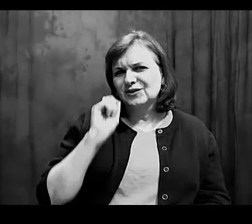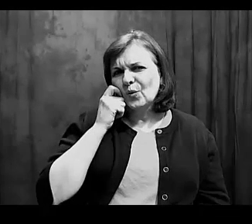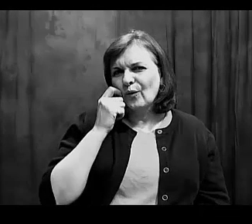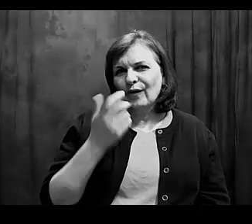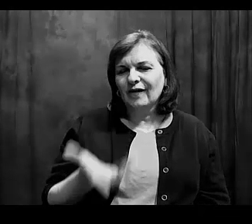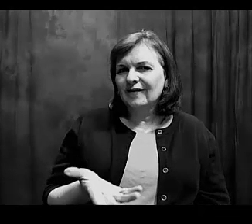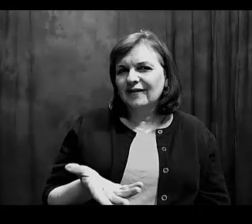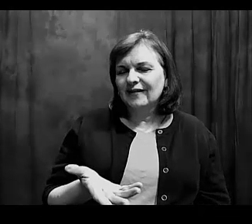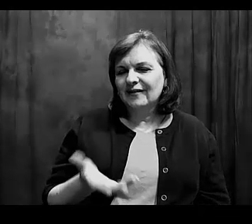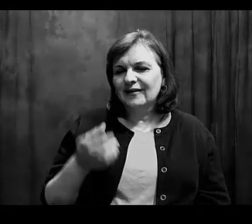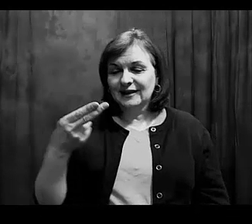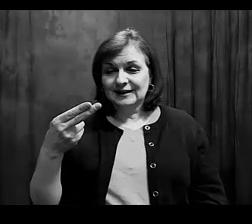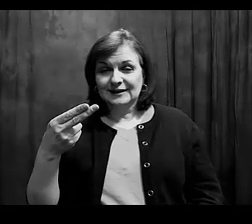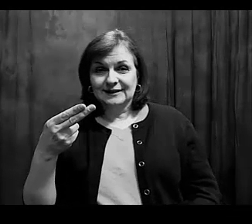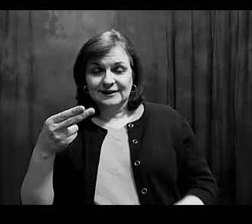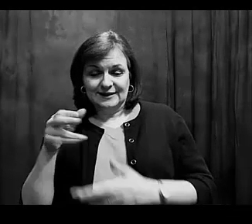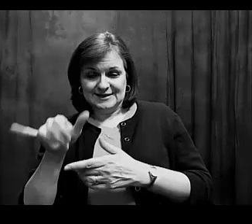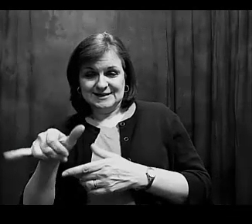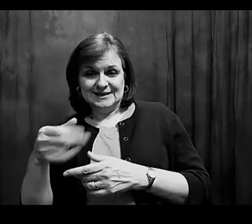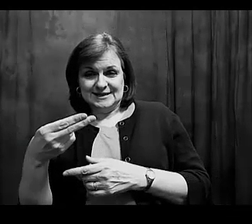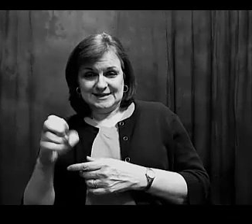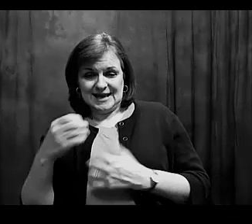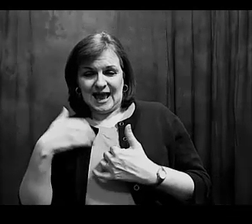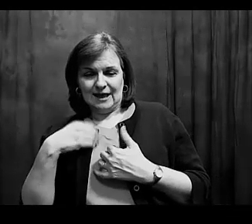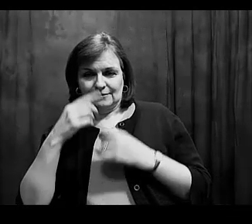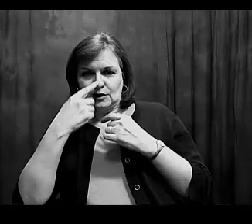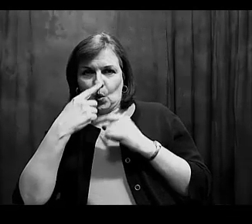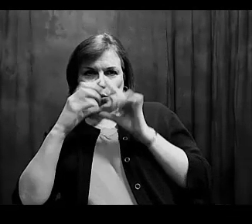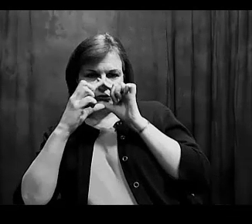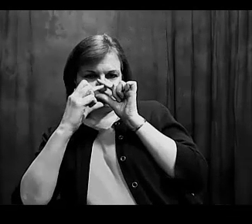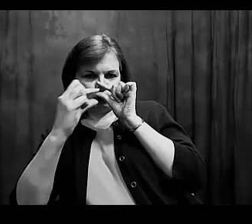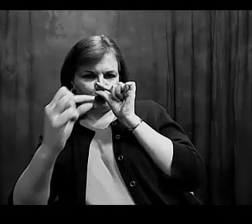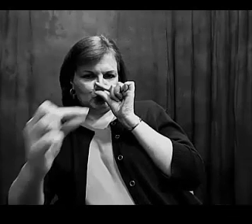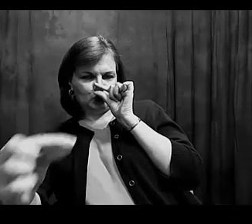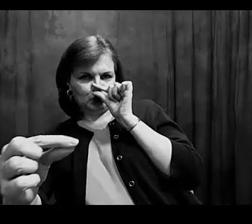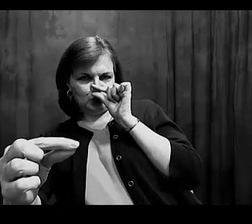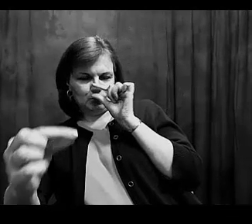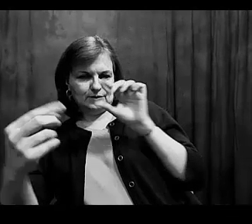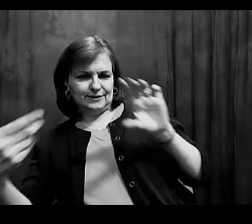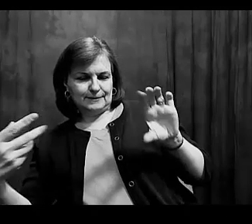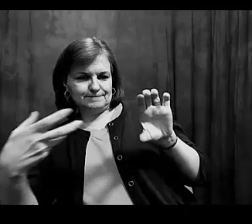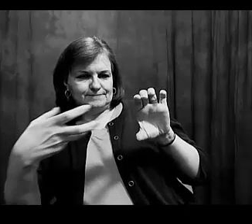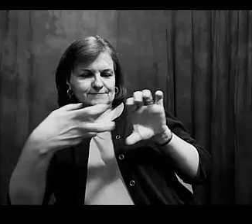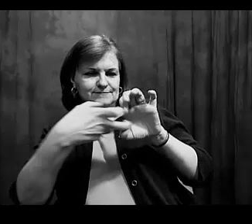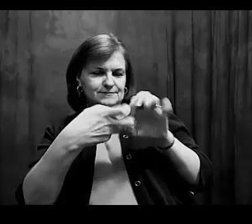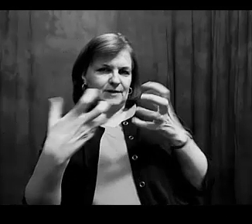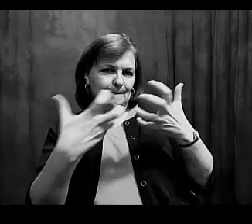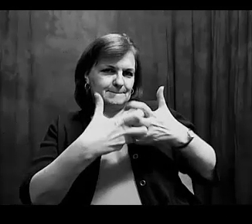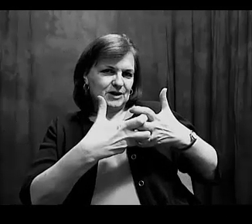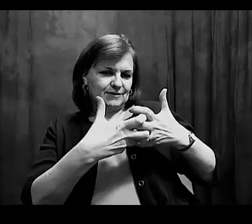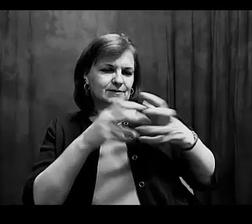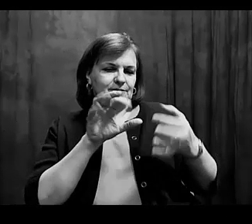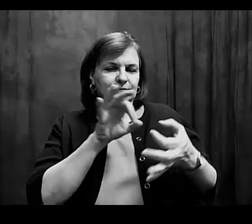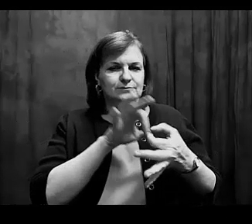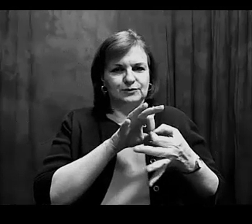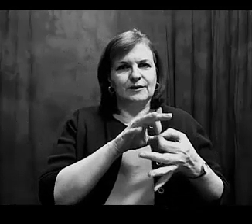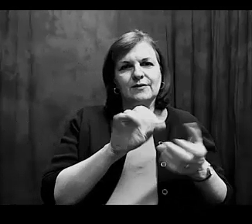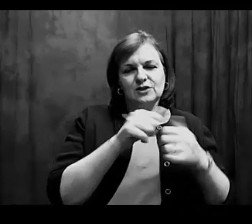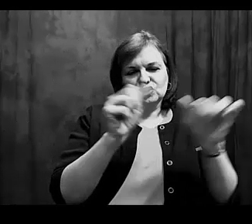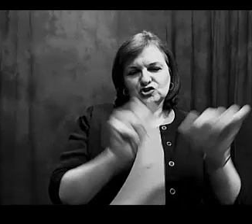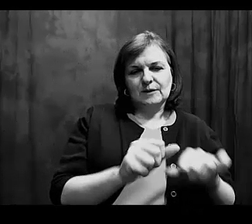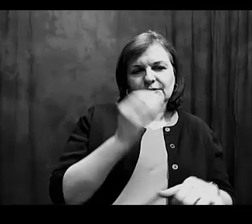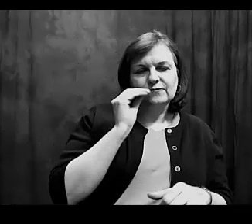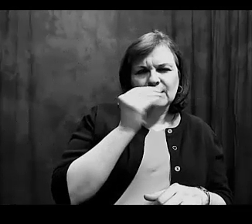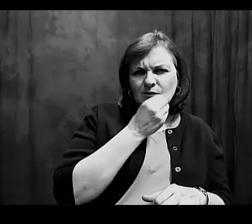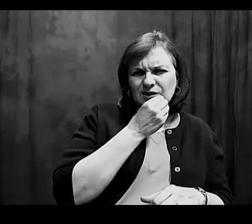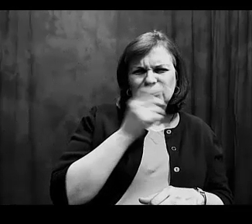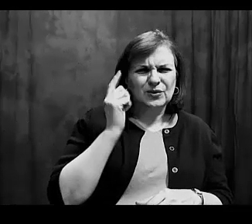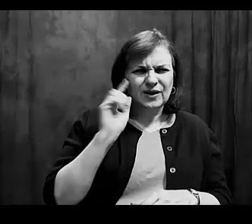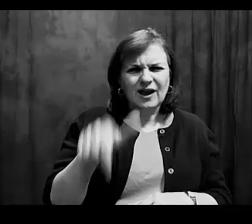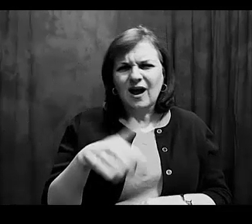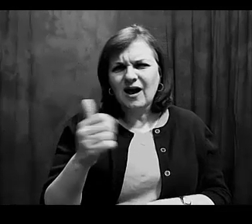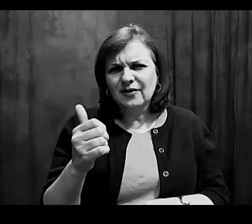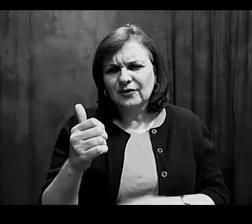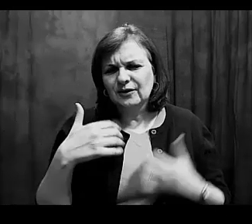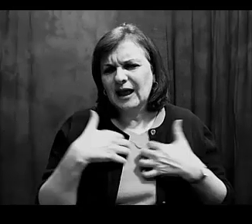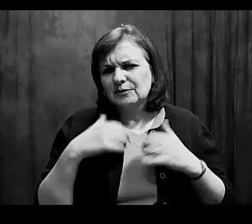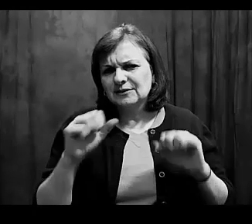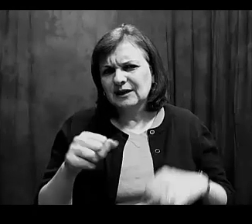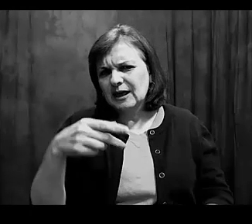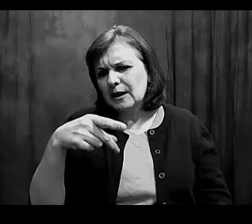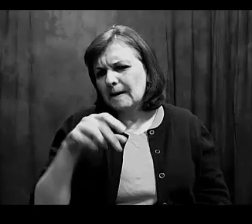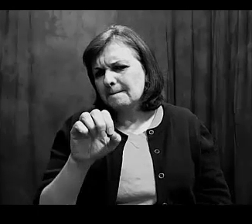that he has this nose structure that will fit perfectly into that flower -- do you think anybody else is pollinating that flower??